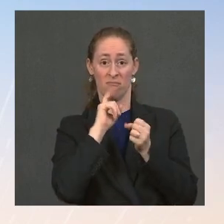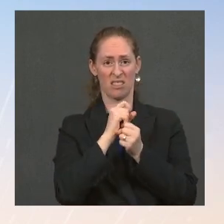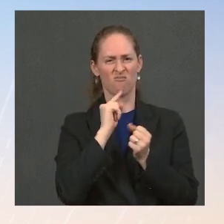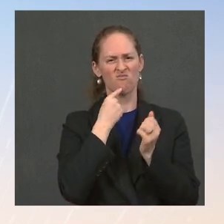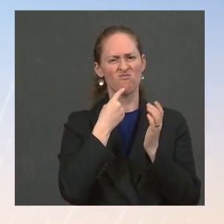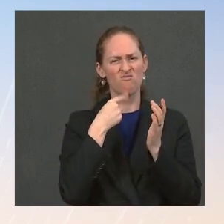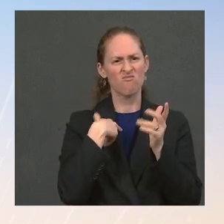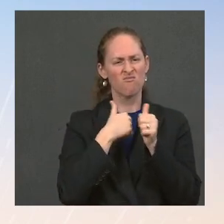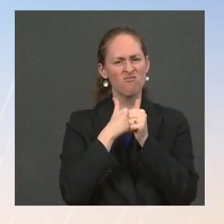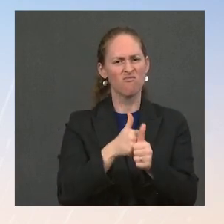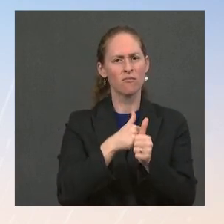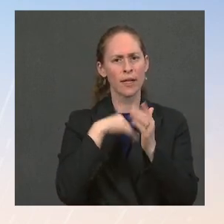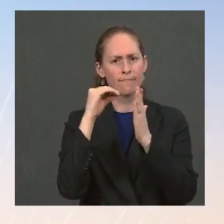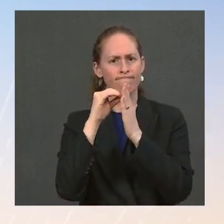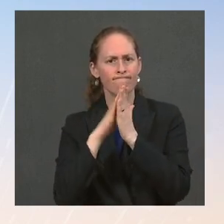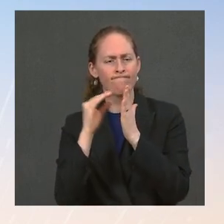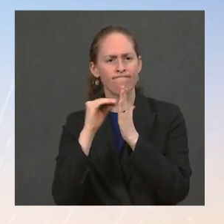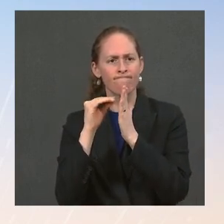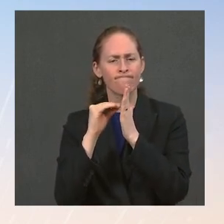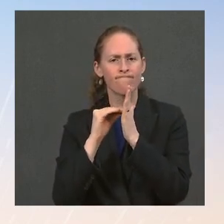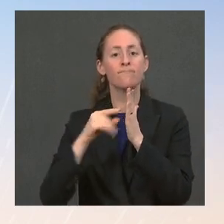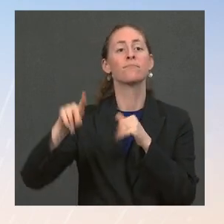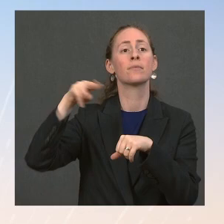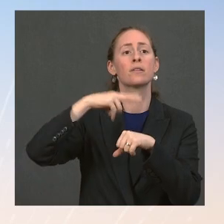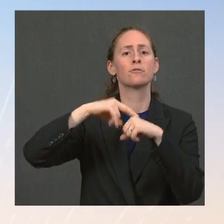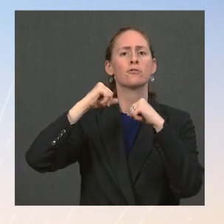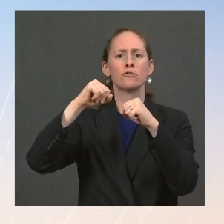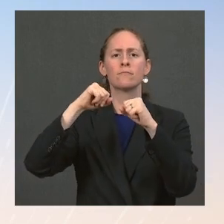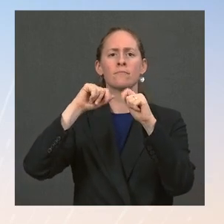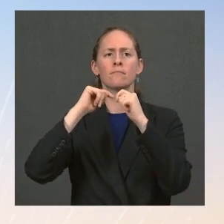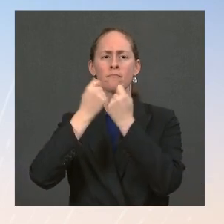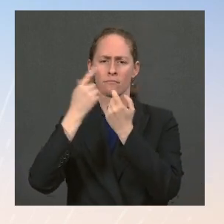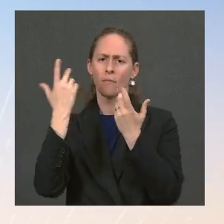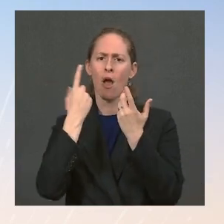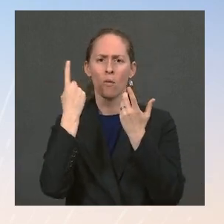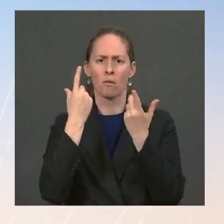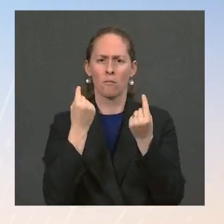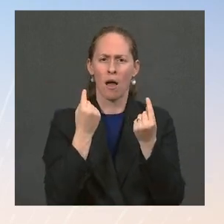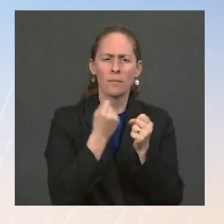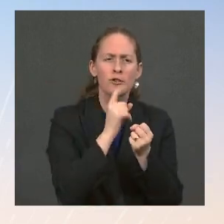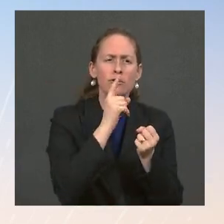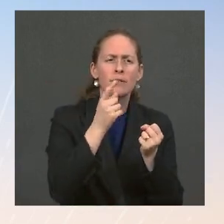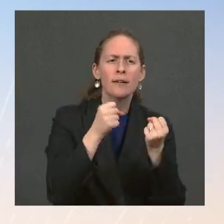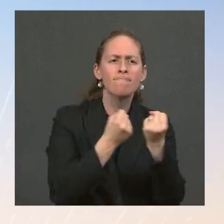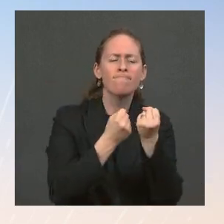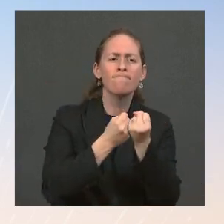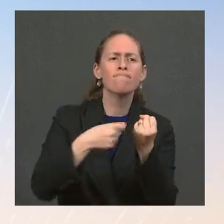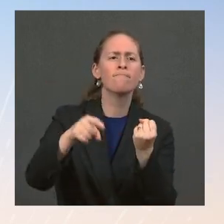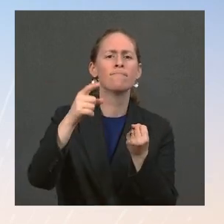is using every resource at our disposal -- intelligence gathering, assessing, treating every incident seriously,